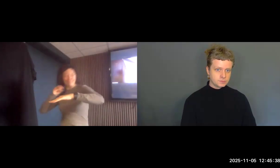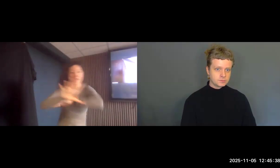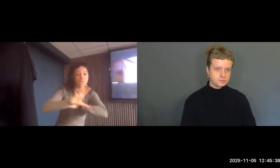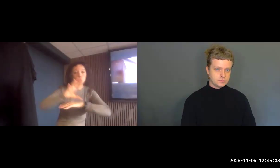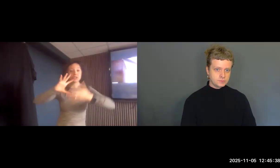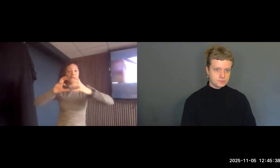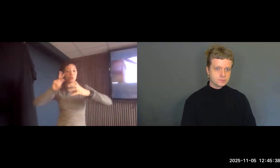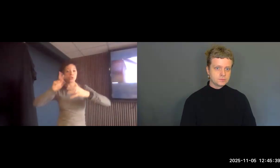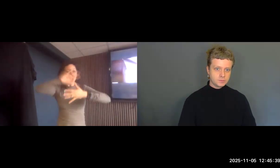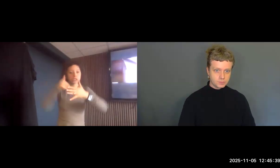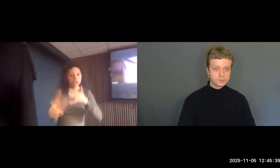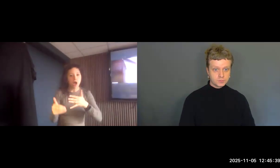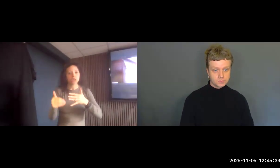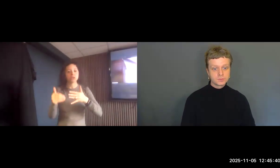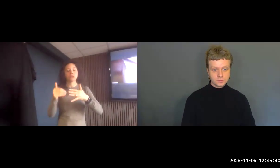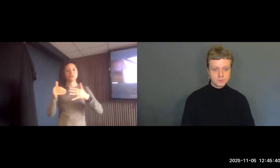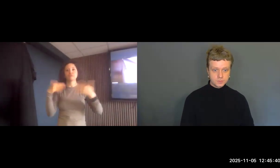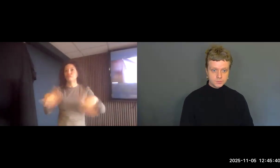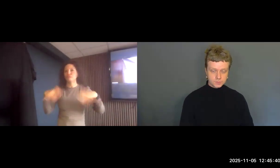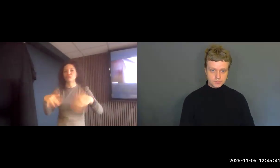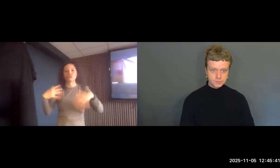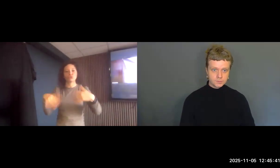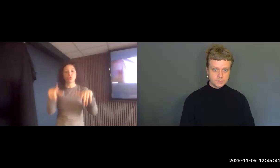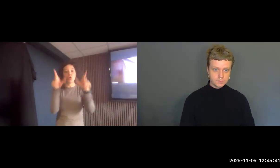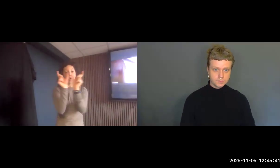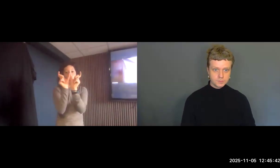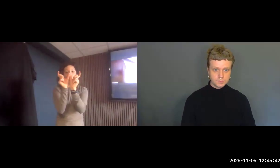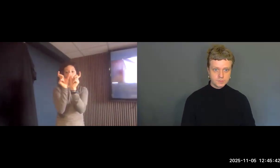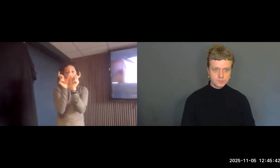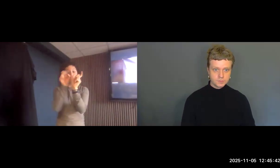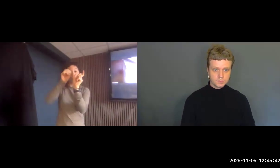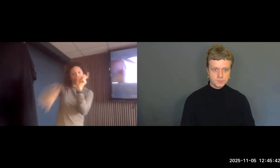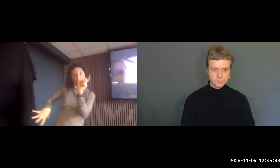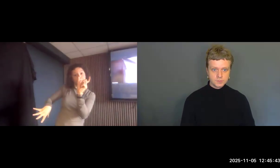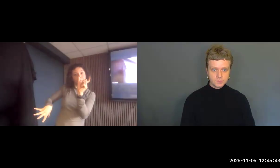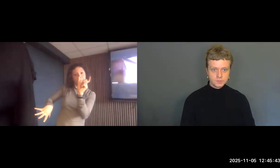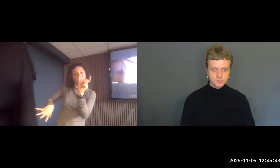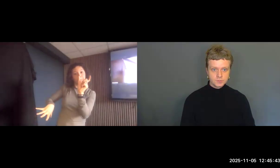we saw a strong influence of ISL into the vocabulary that's being used.